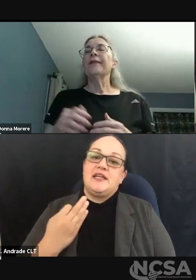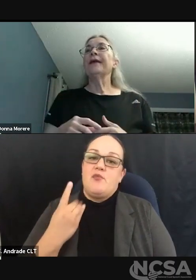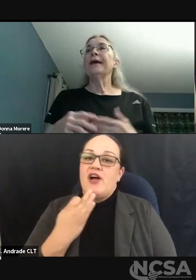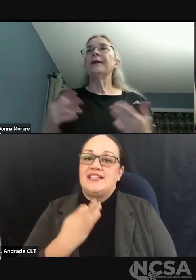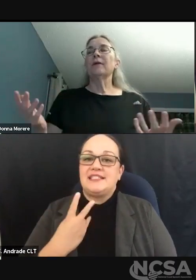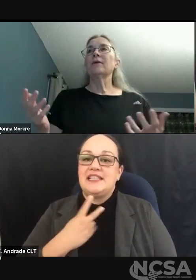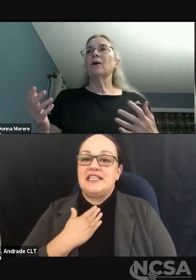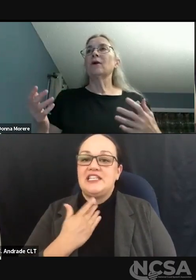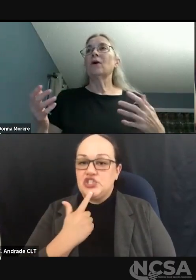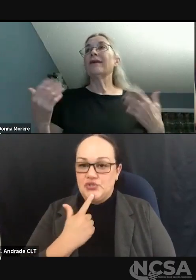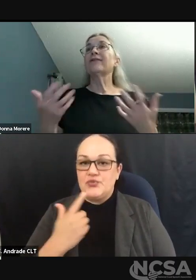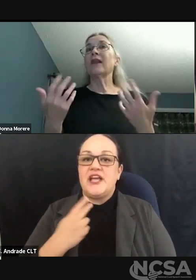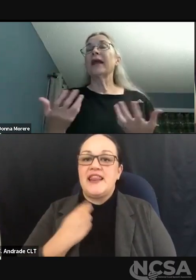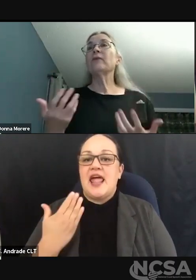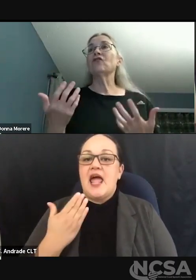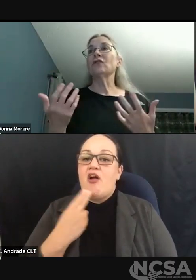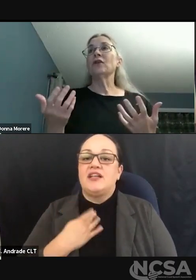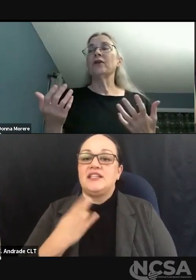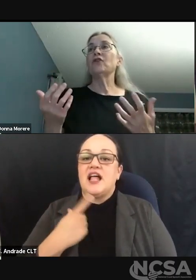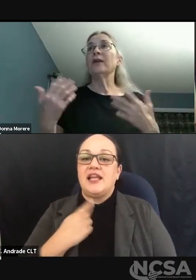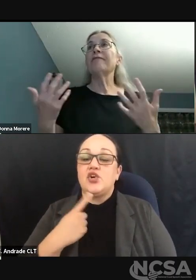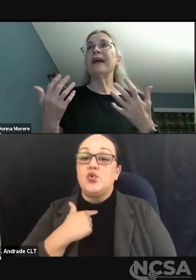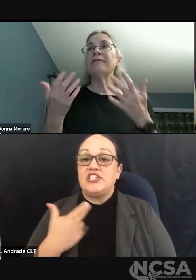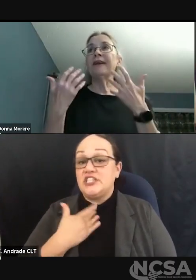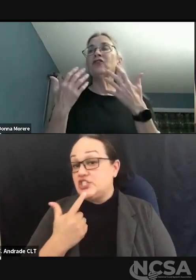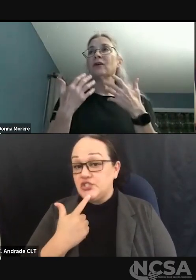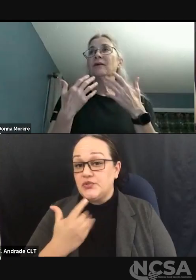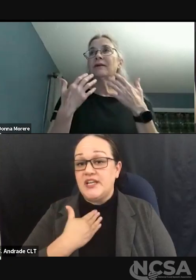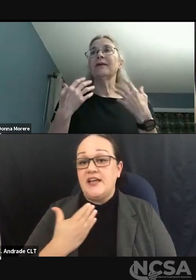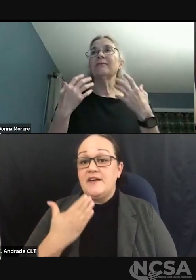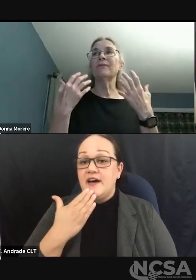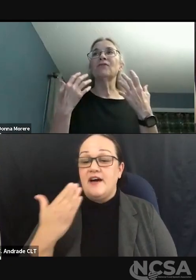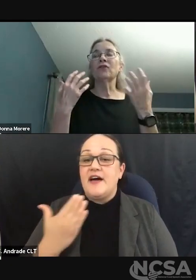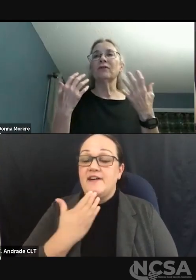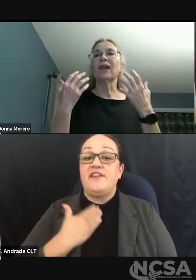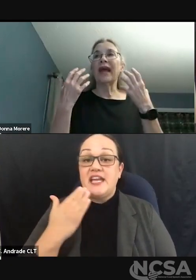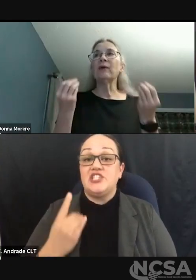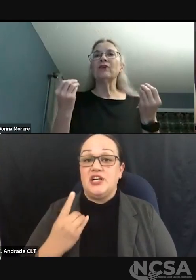that causes a language issue and aphasia. The language